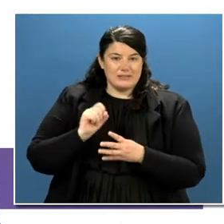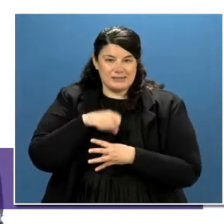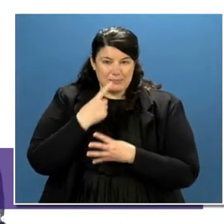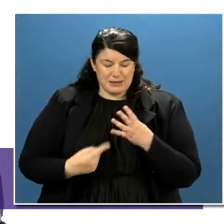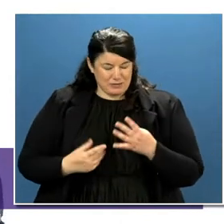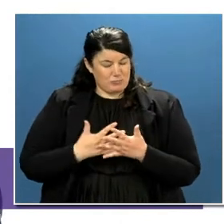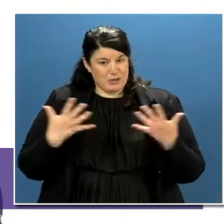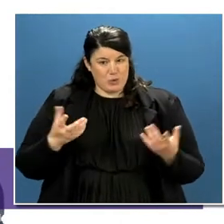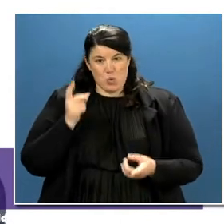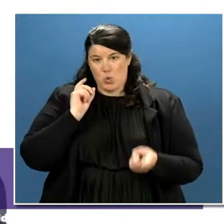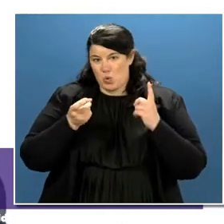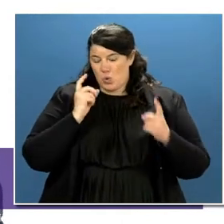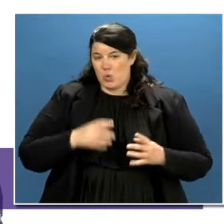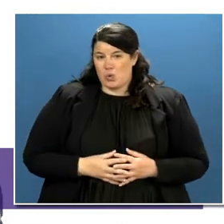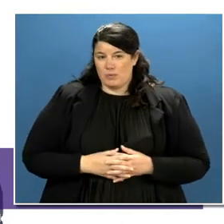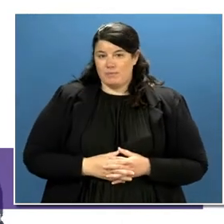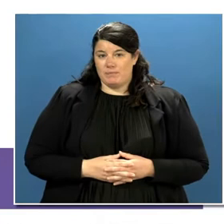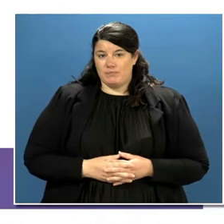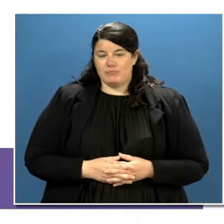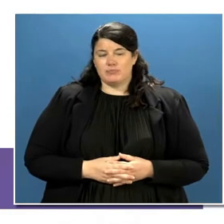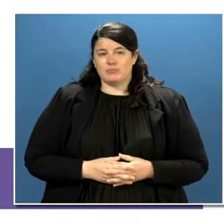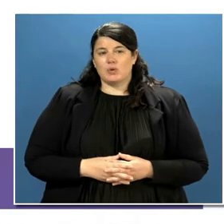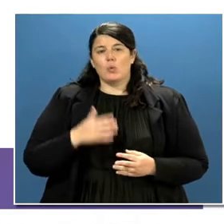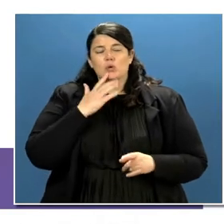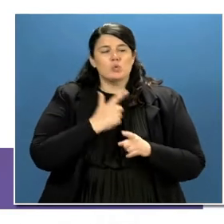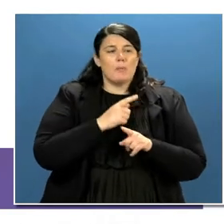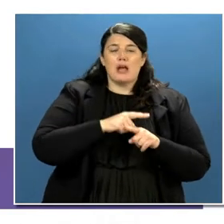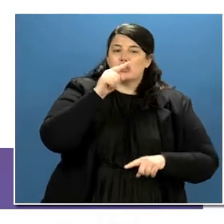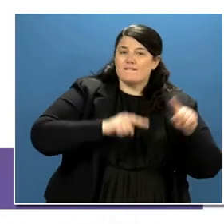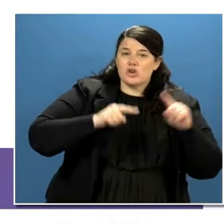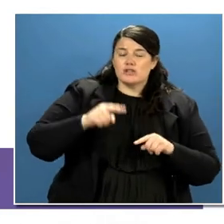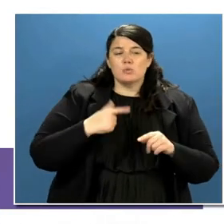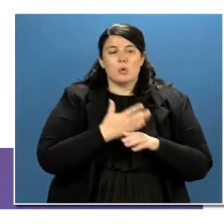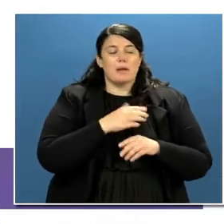When we talk about diversity, we often talk about gender, race, ethnicity and